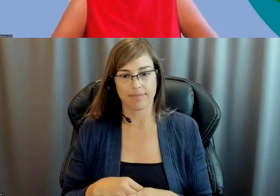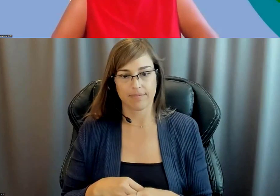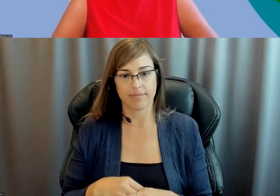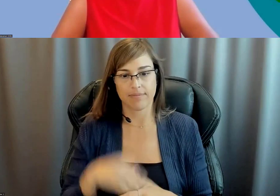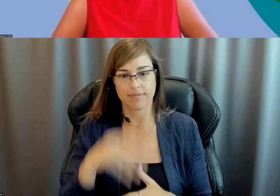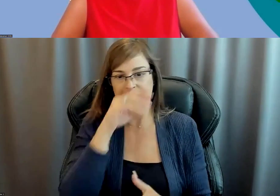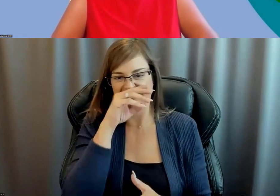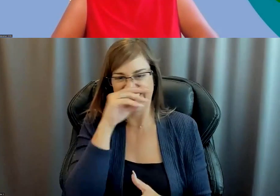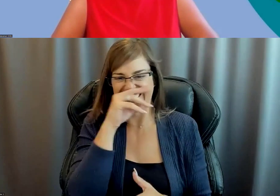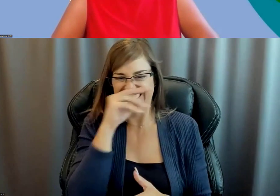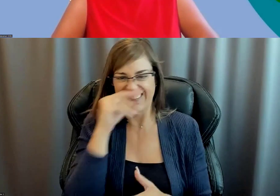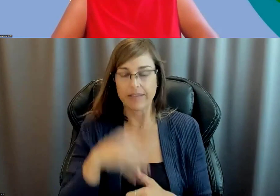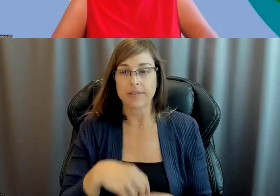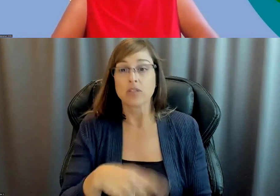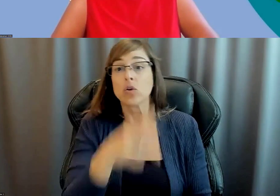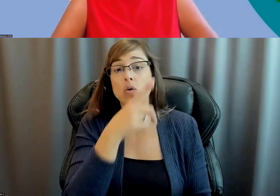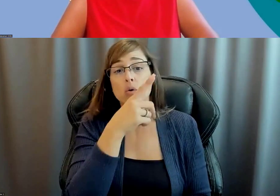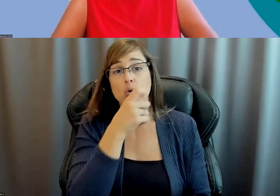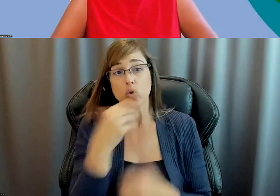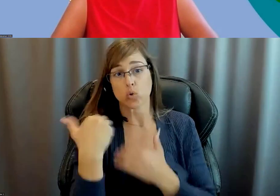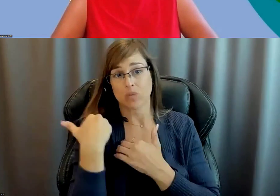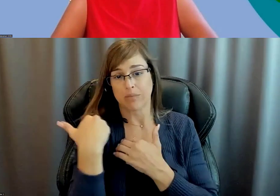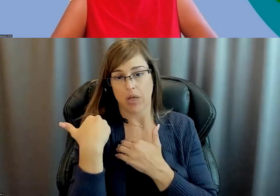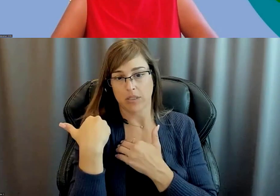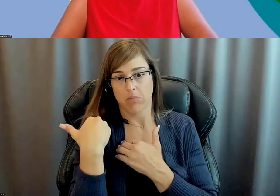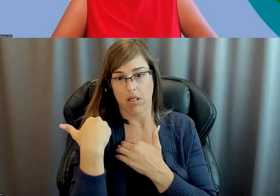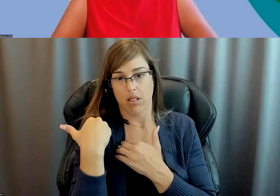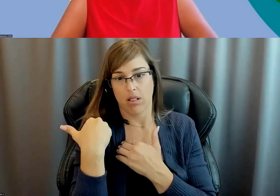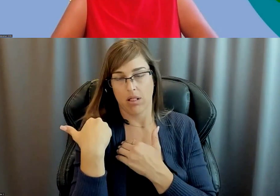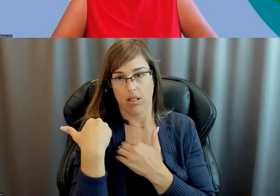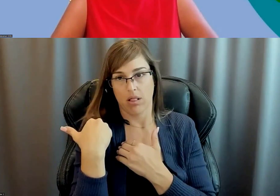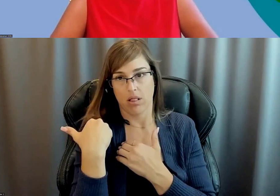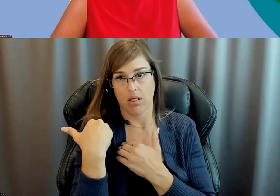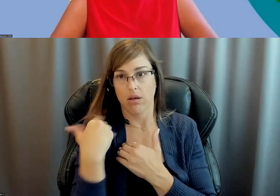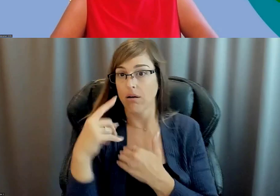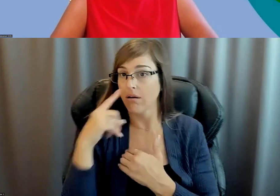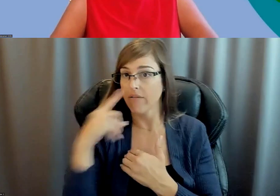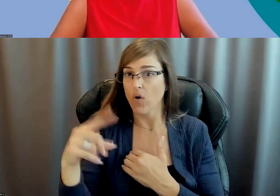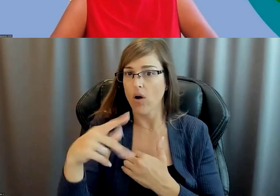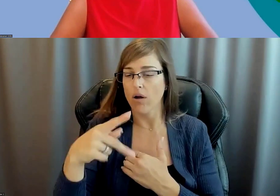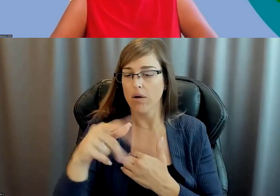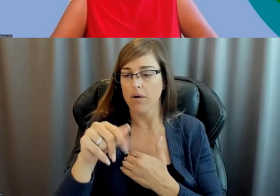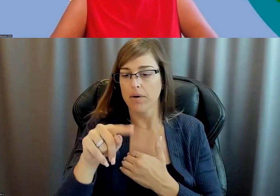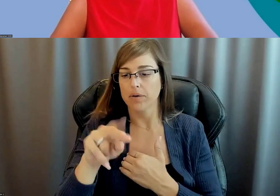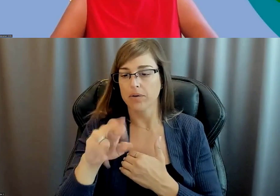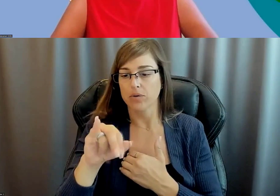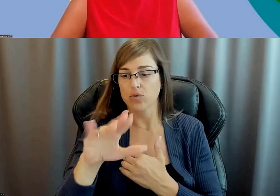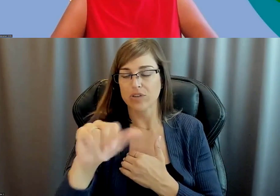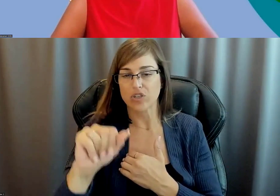Elyse Sullivan: Let's see. Who is responsible .. I think this would be for Patricia. Who is responsible for false statements